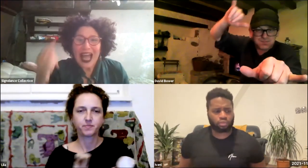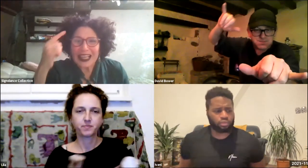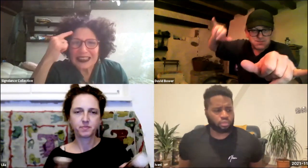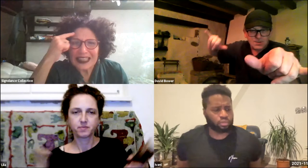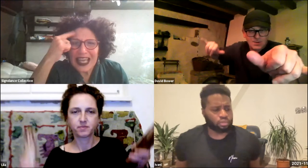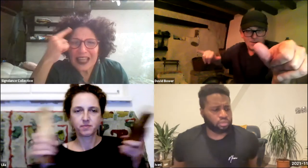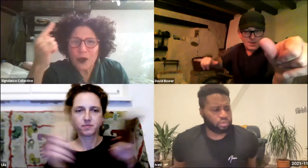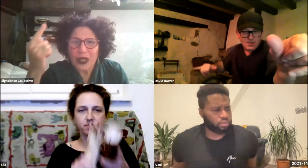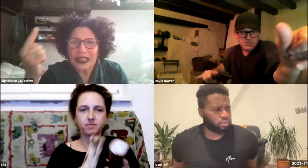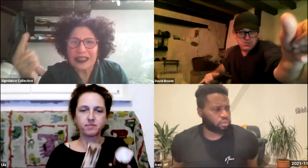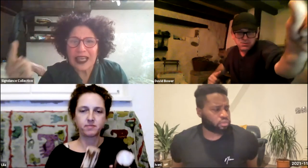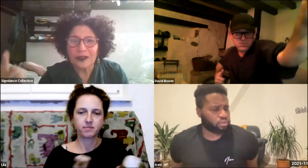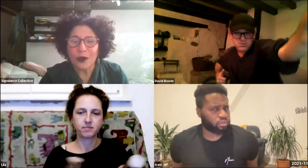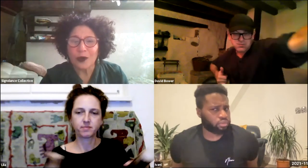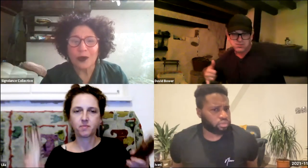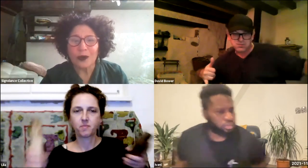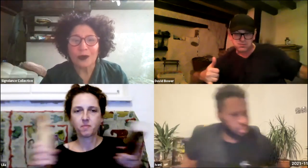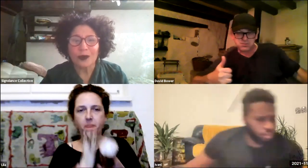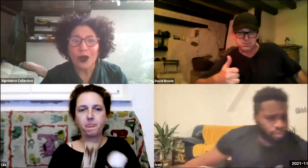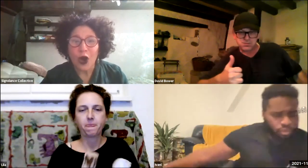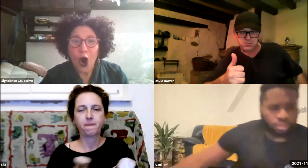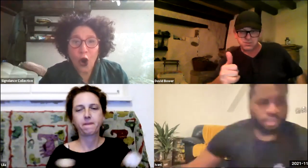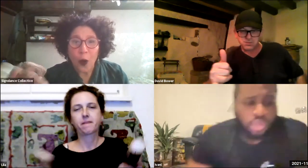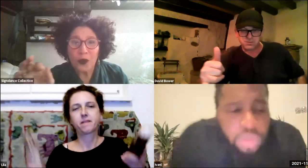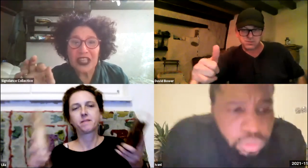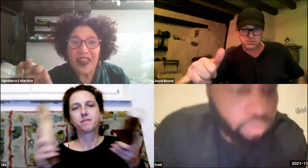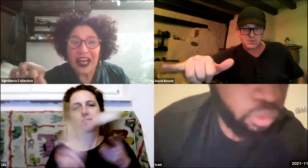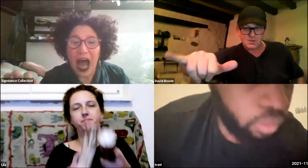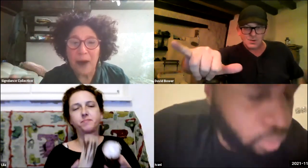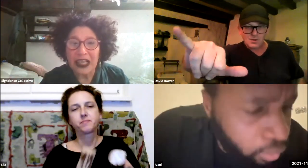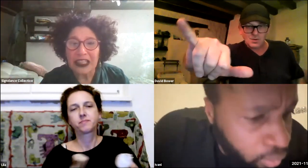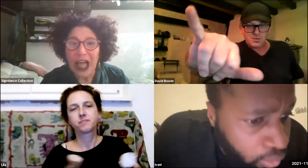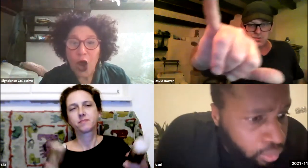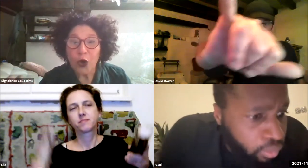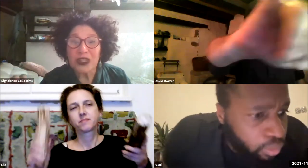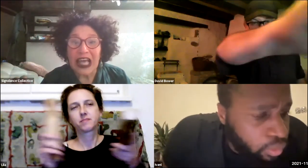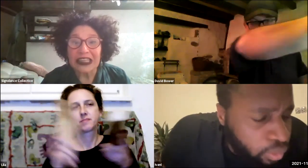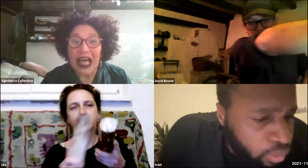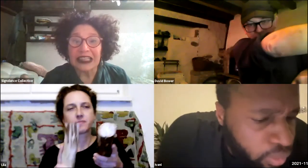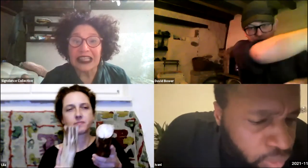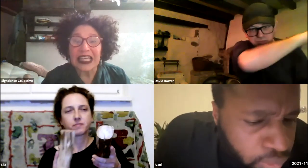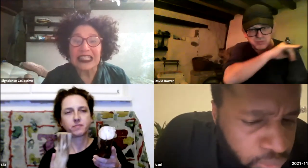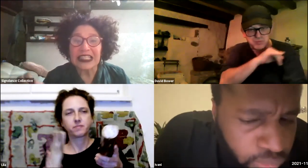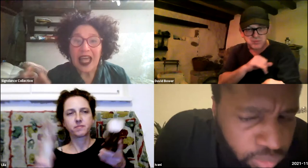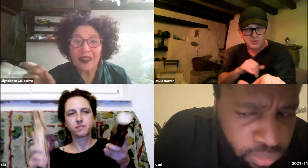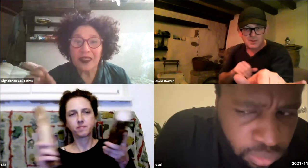communicate in writing. There is a Q&A box because there is a Webinar system or